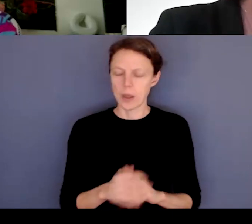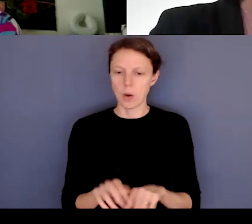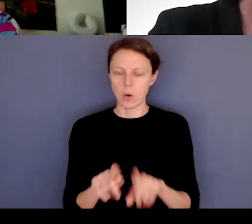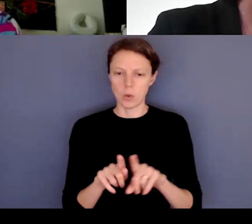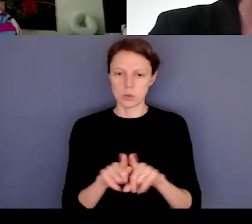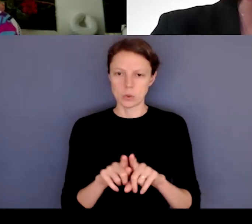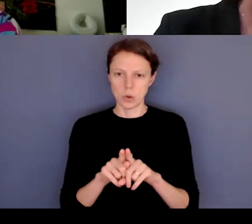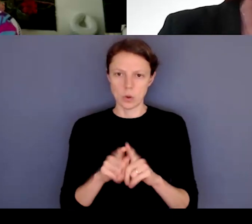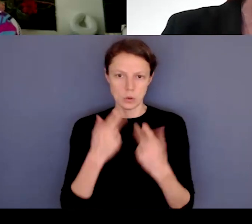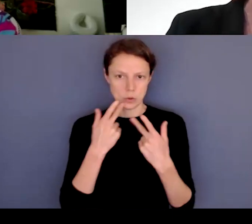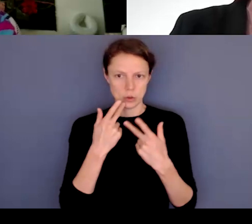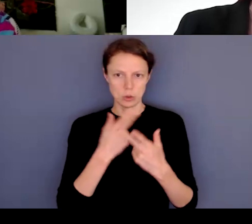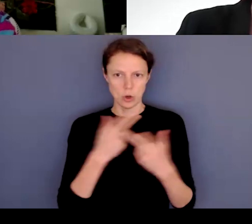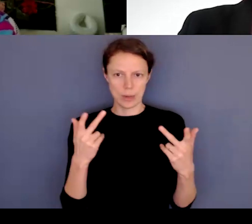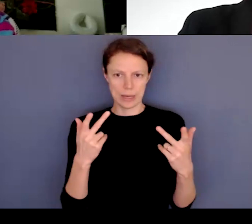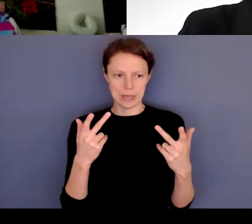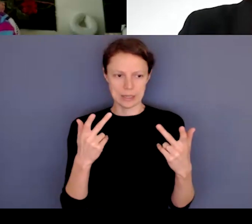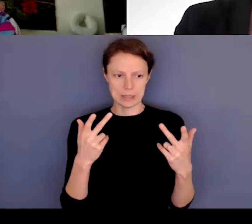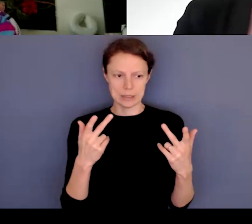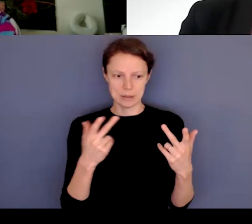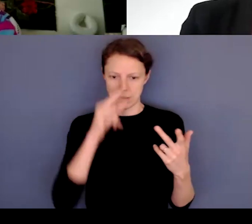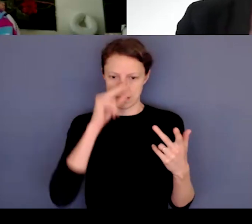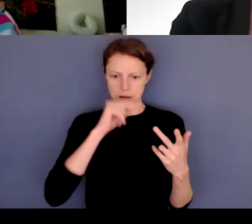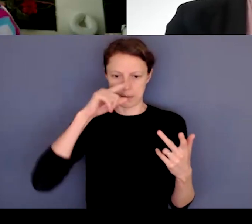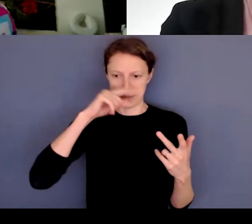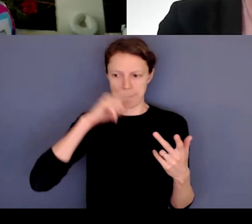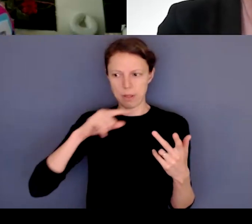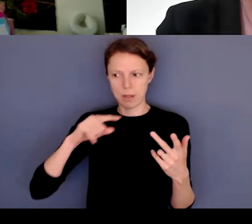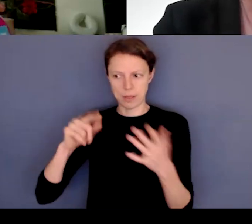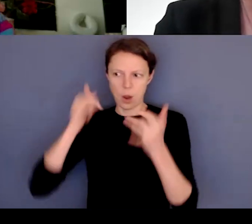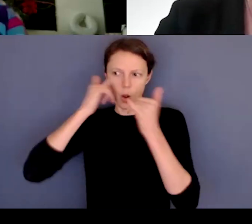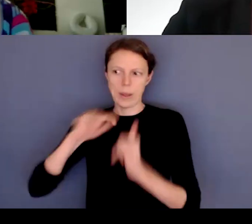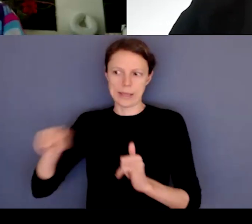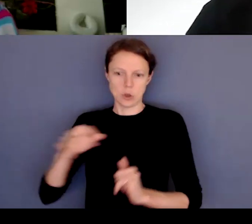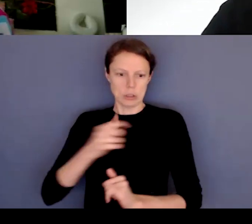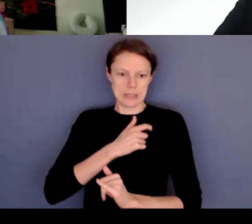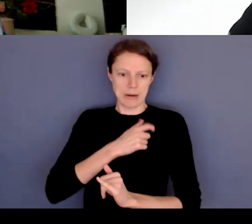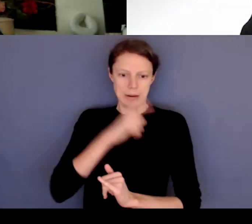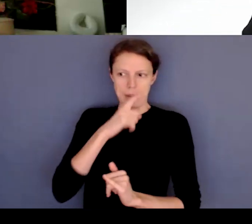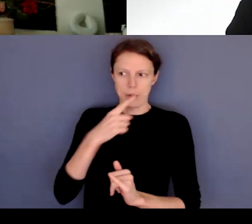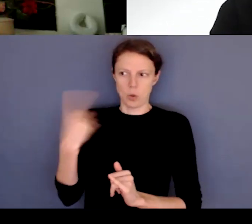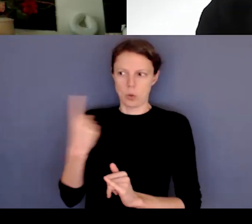know, lawyers exist in a whole range of formats, and that they're not really scary people who speak legal jargon and cost